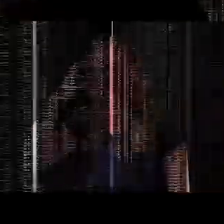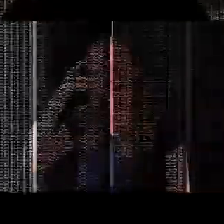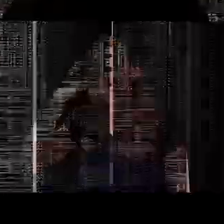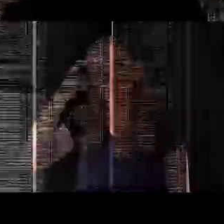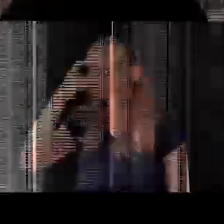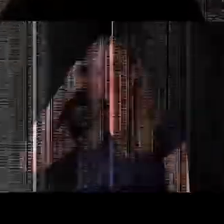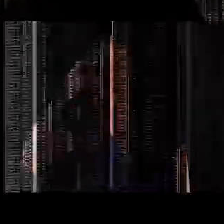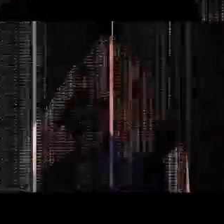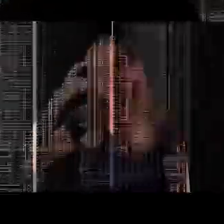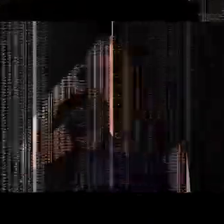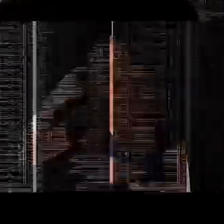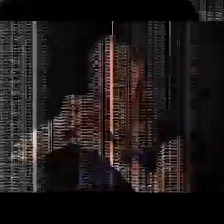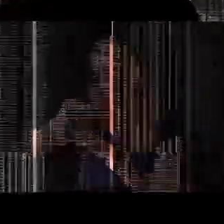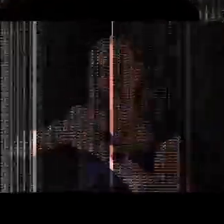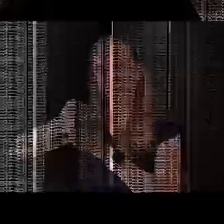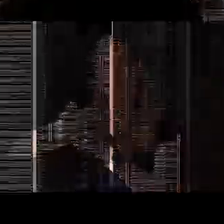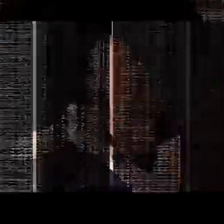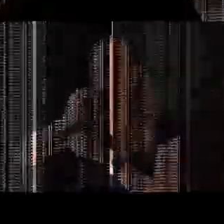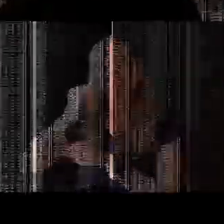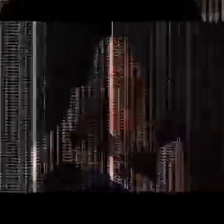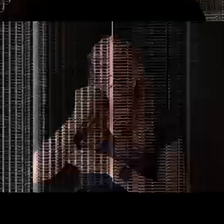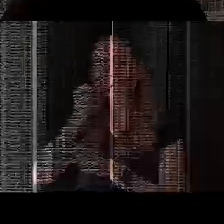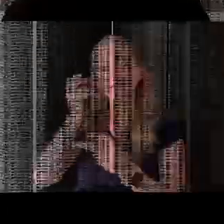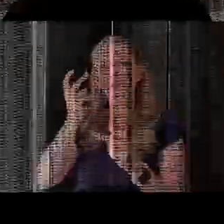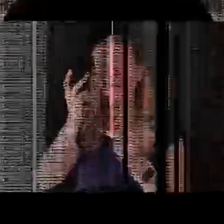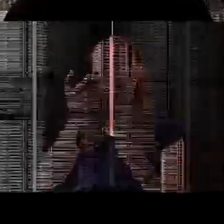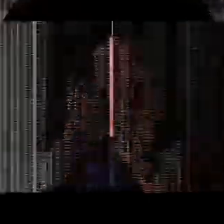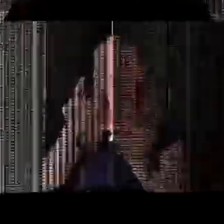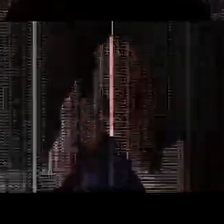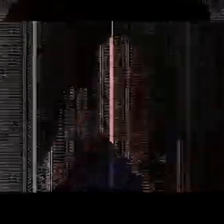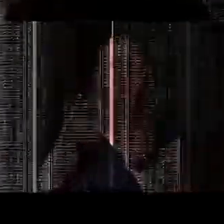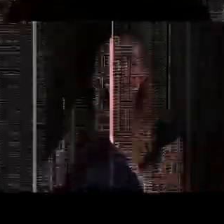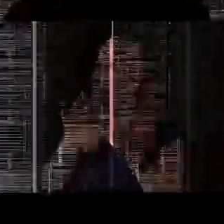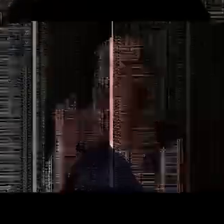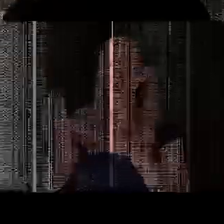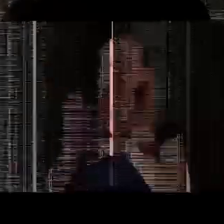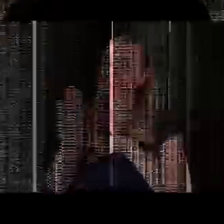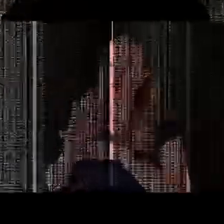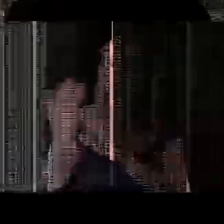load is if your site is too busy, you are taking the risk of losing your visitor.